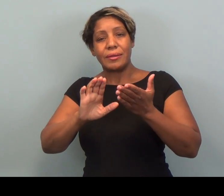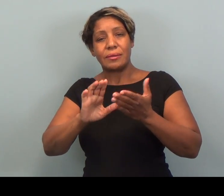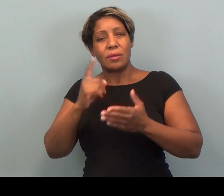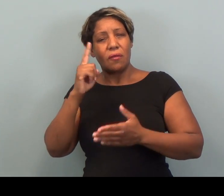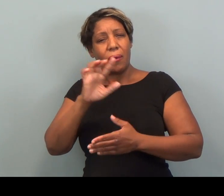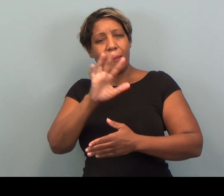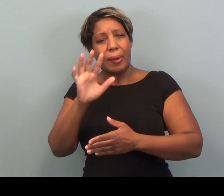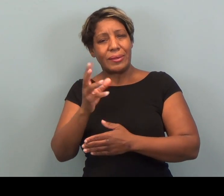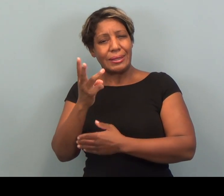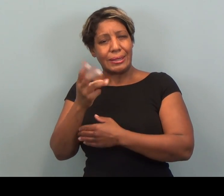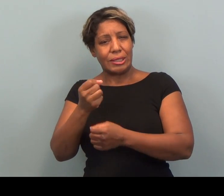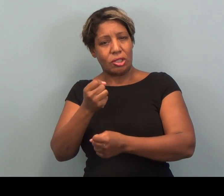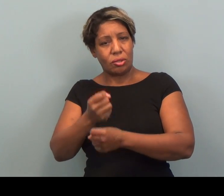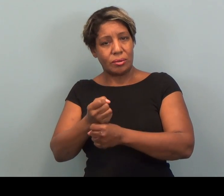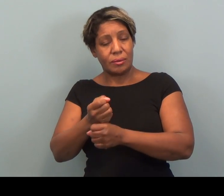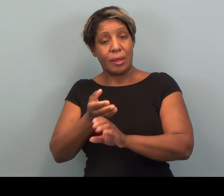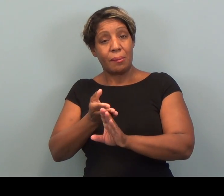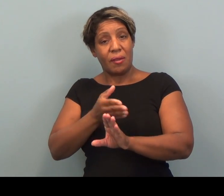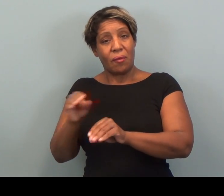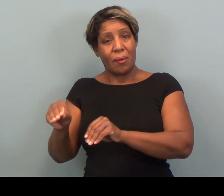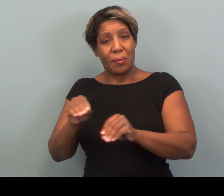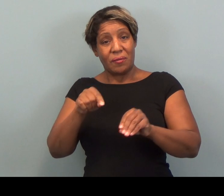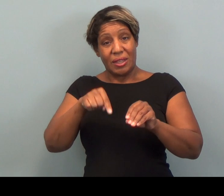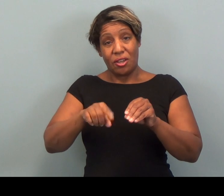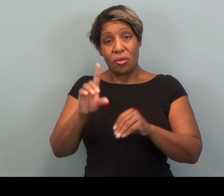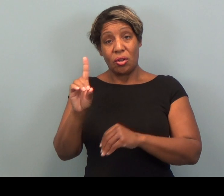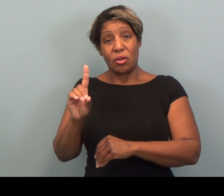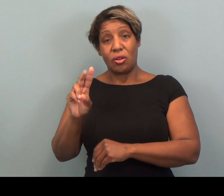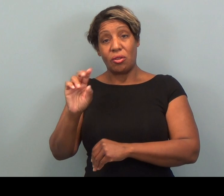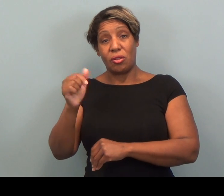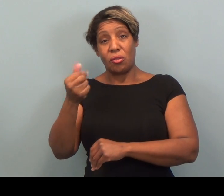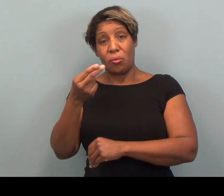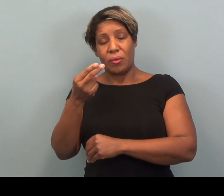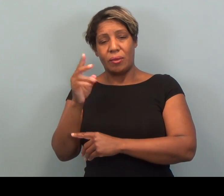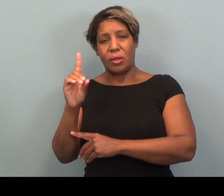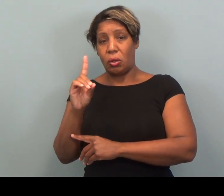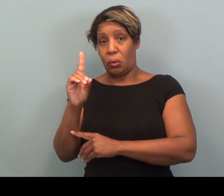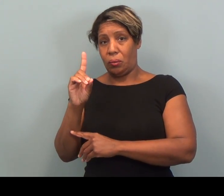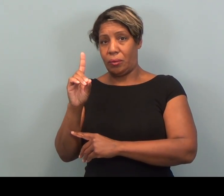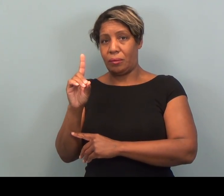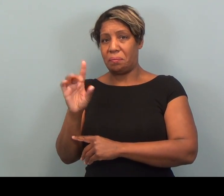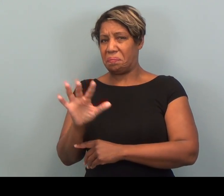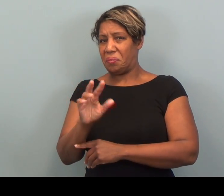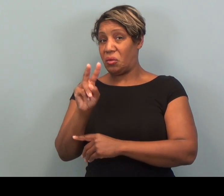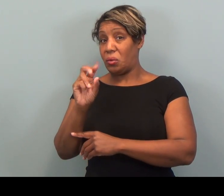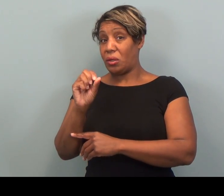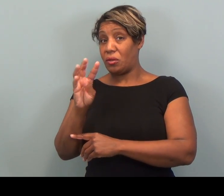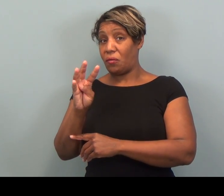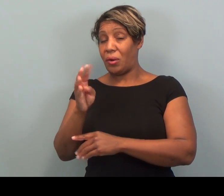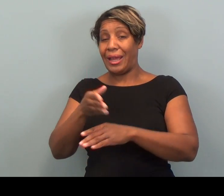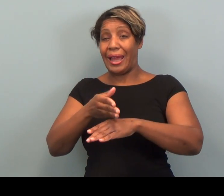before I moved here to Duluth in 2004.